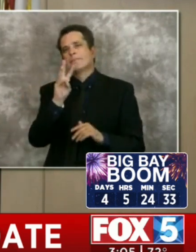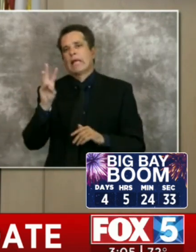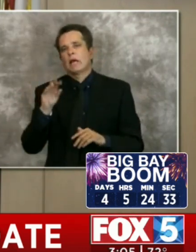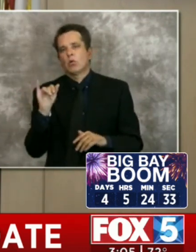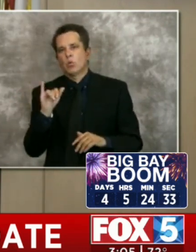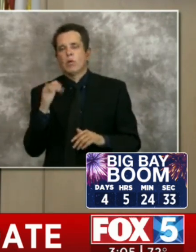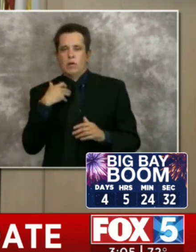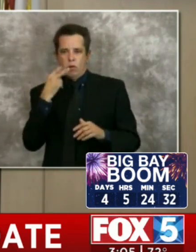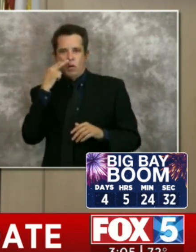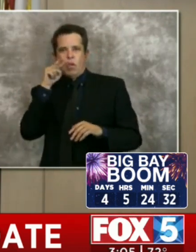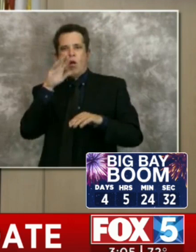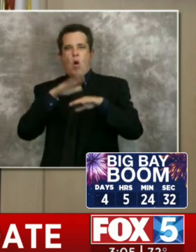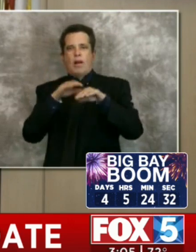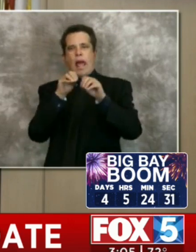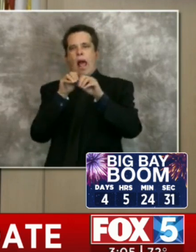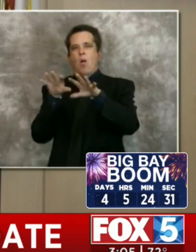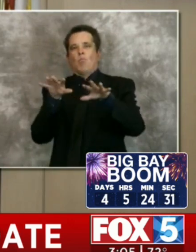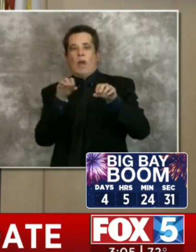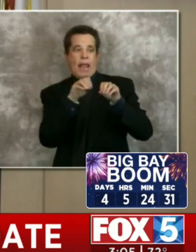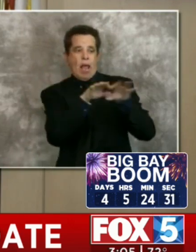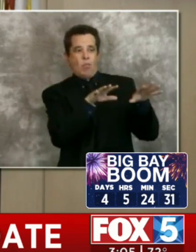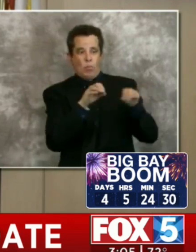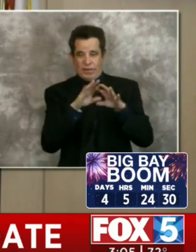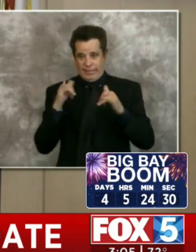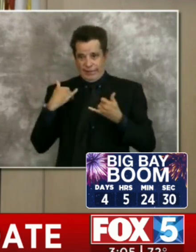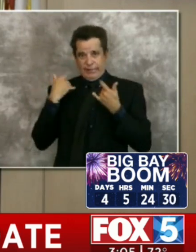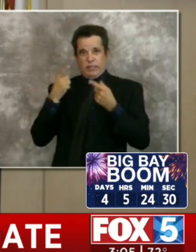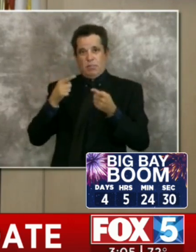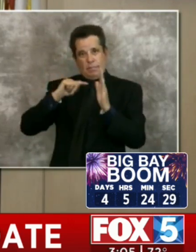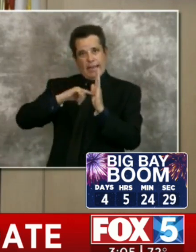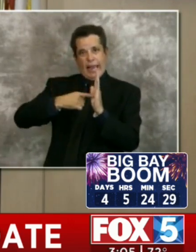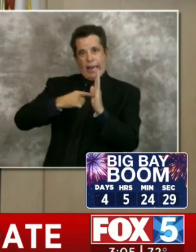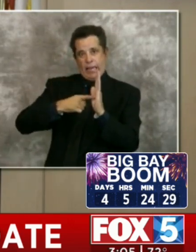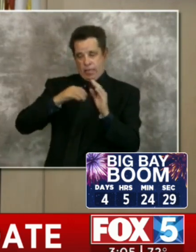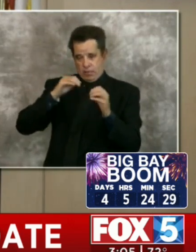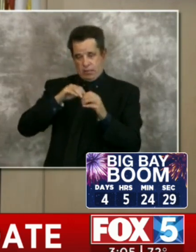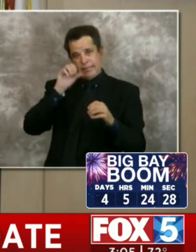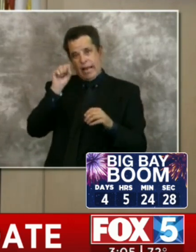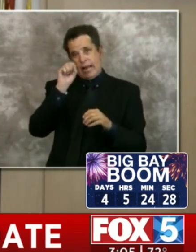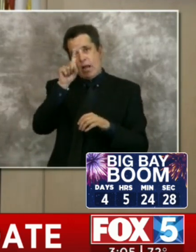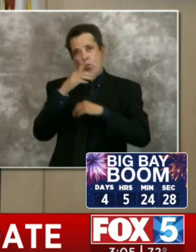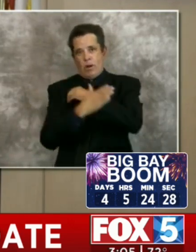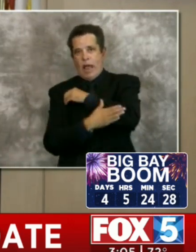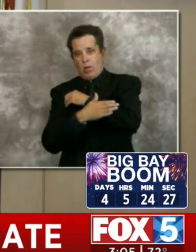WHICH FOUND AT THE BOTTOM OF MOST OF THE SLIDES AS WELL AS THE SIGN IN FRONT OF ME. NOW I WILL TURN MY ATTENTION TO